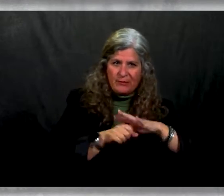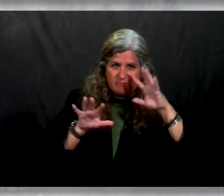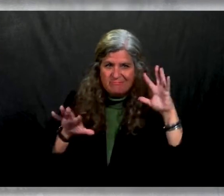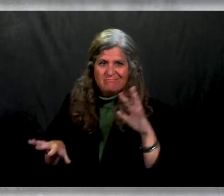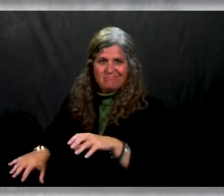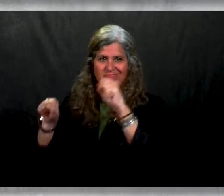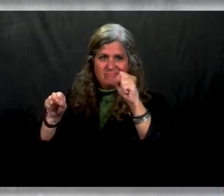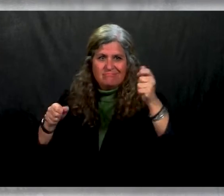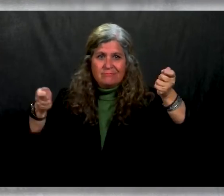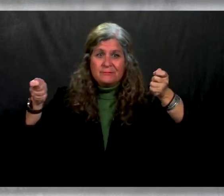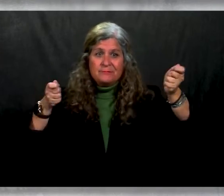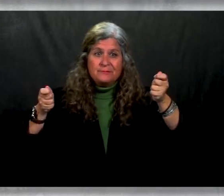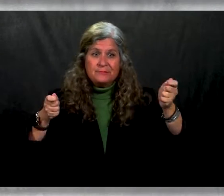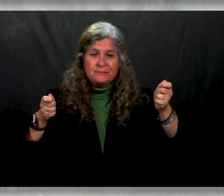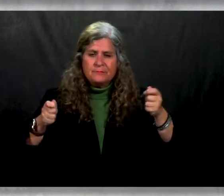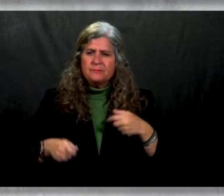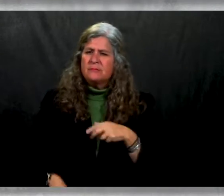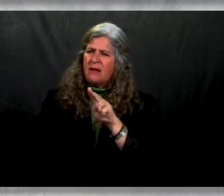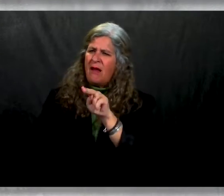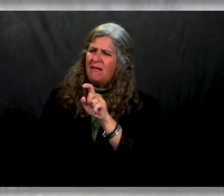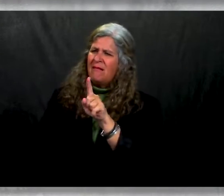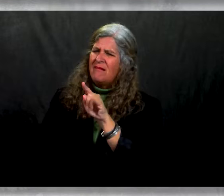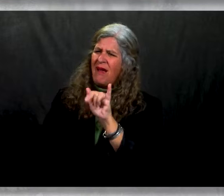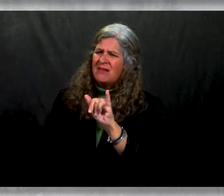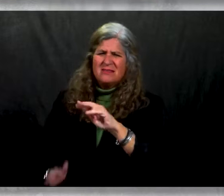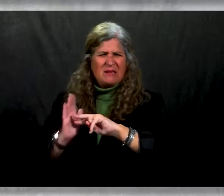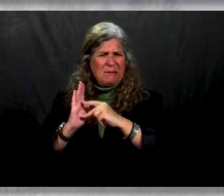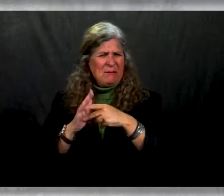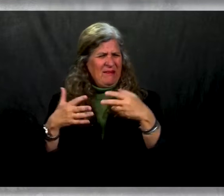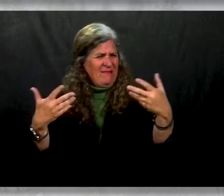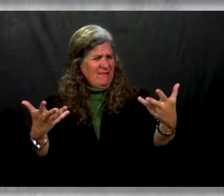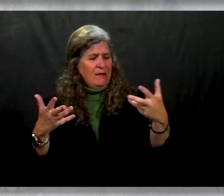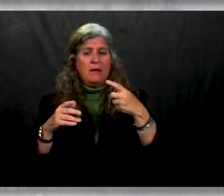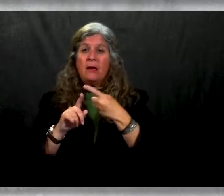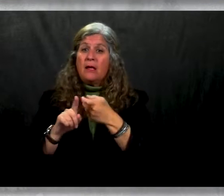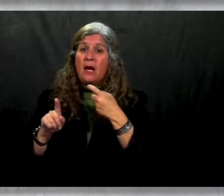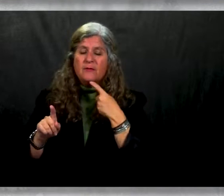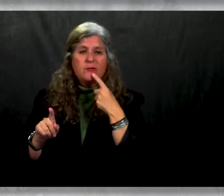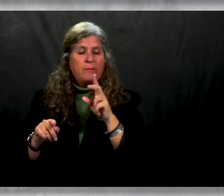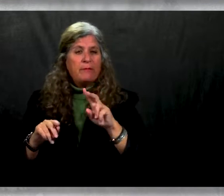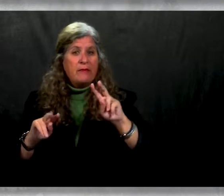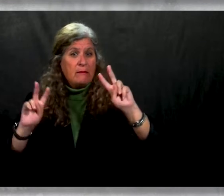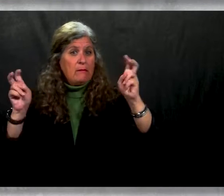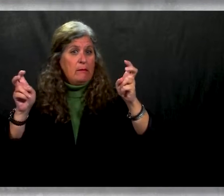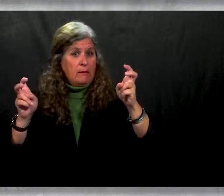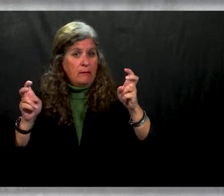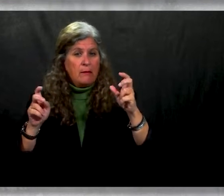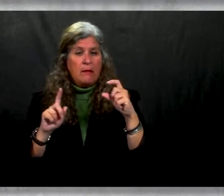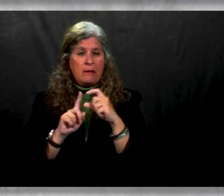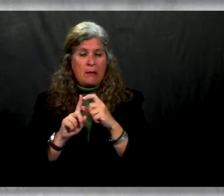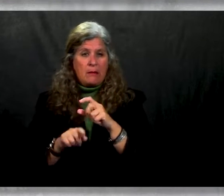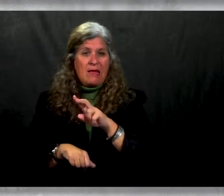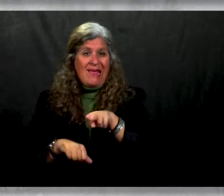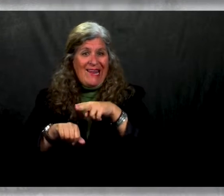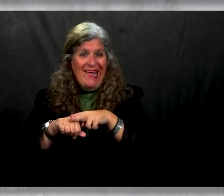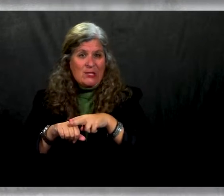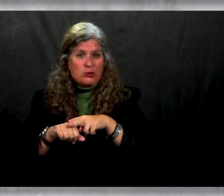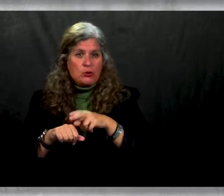And what does the name Nazi Party stand for? It comes from the official name of it, National Socialist Workers Party of Germany.